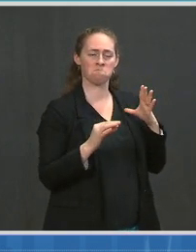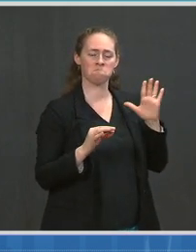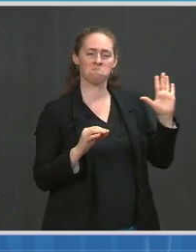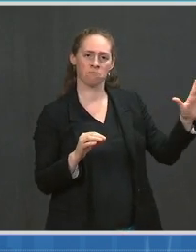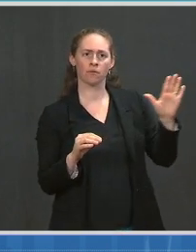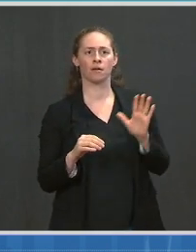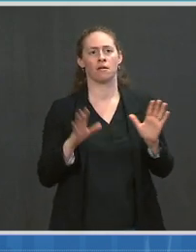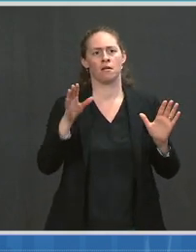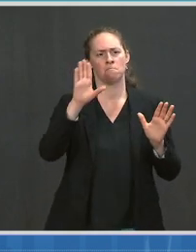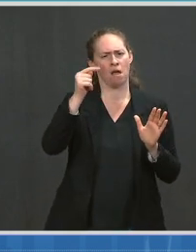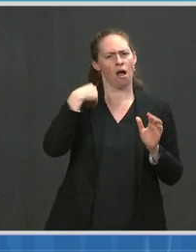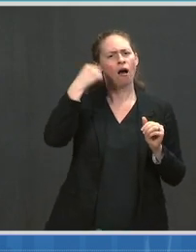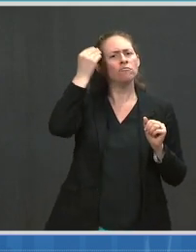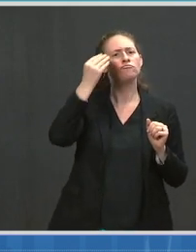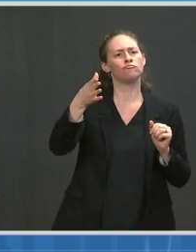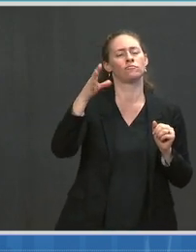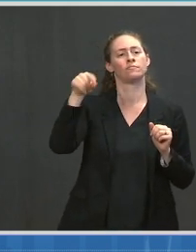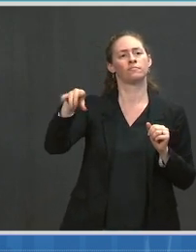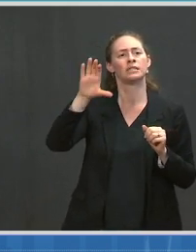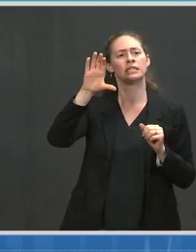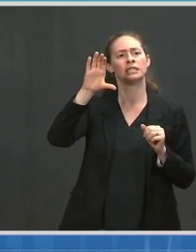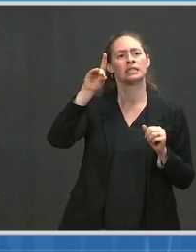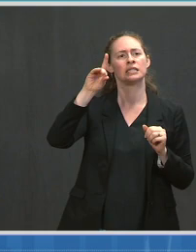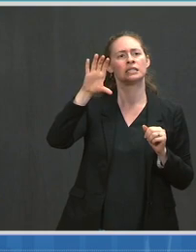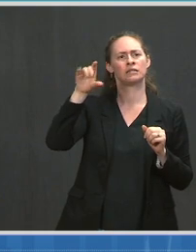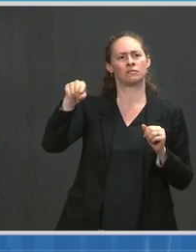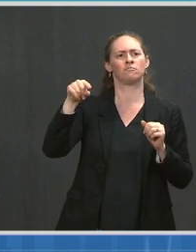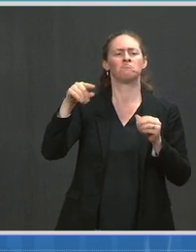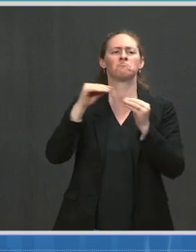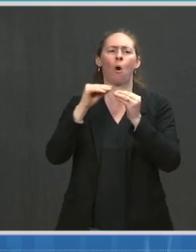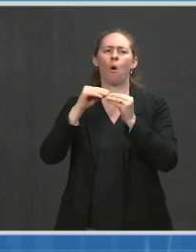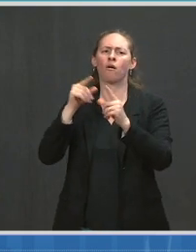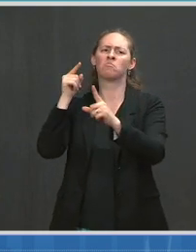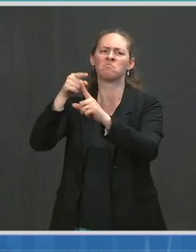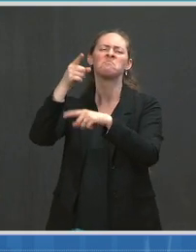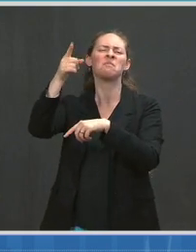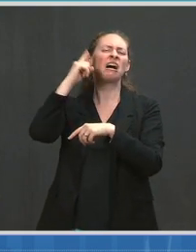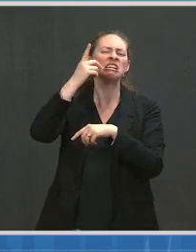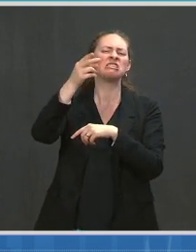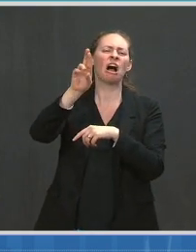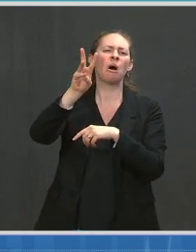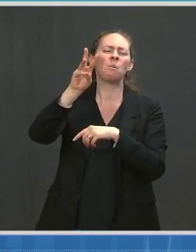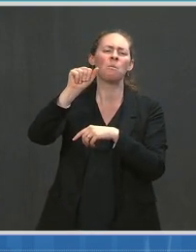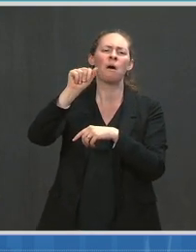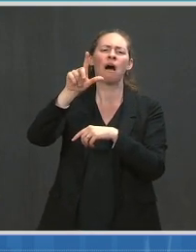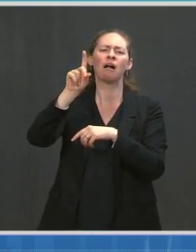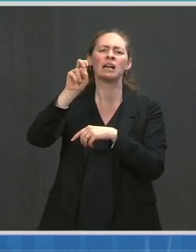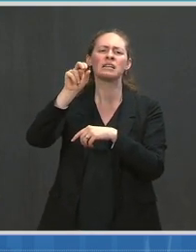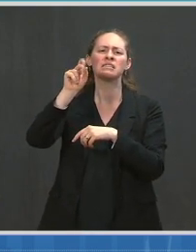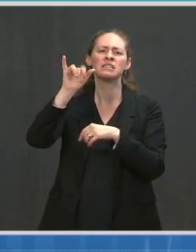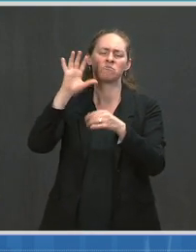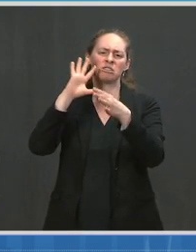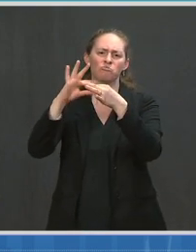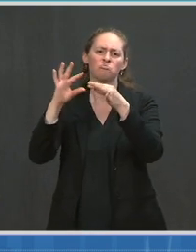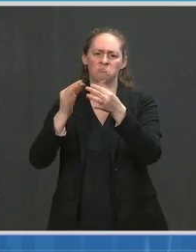I'll pass that back to Dr. Walensky. Dr. Walensky: Thank you. I don't have any indication for or against